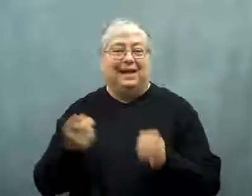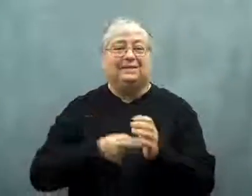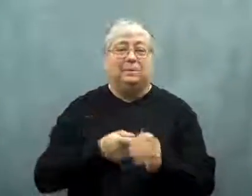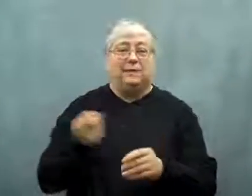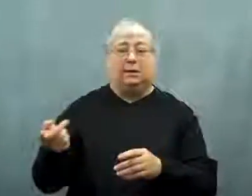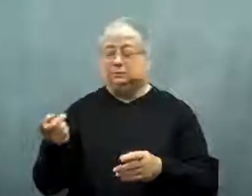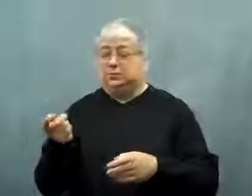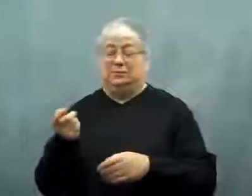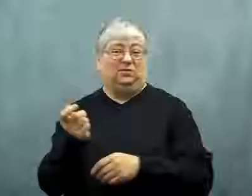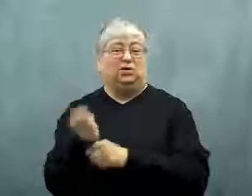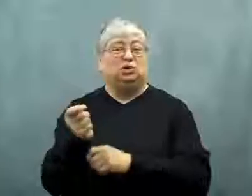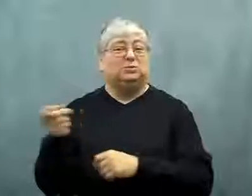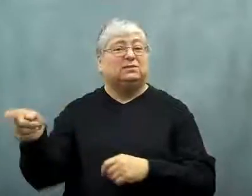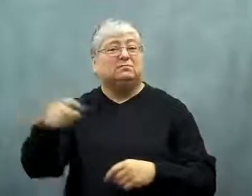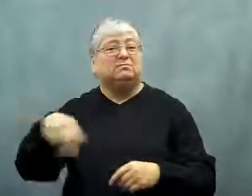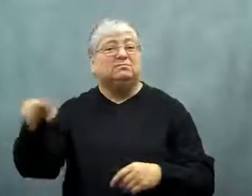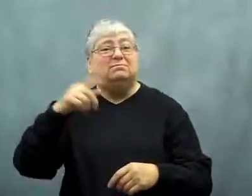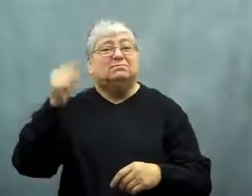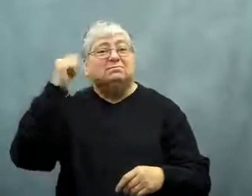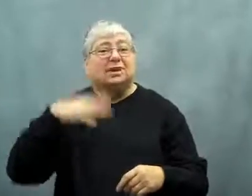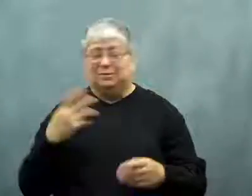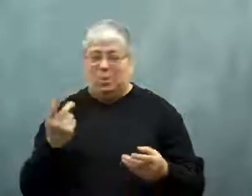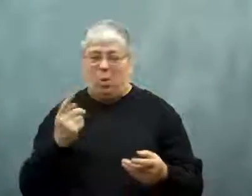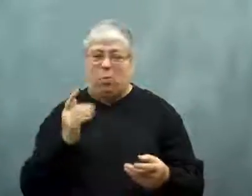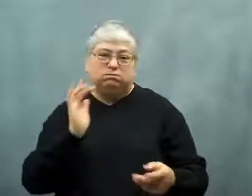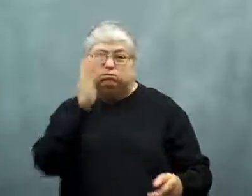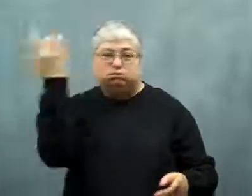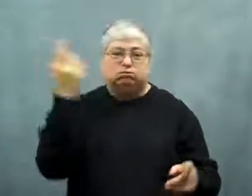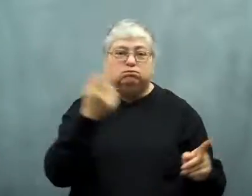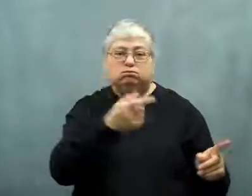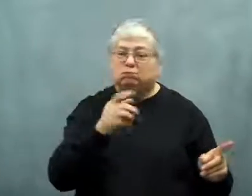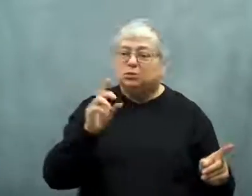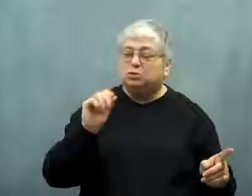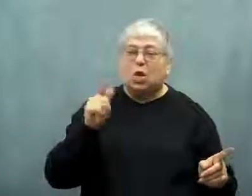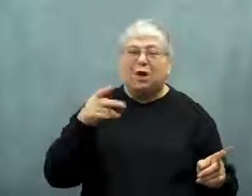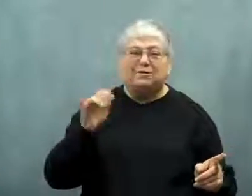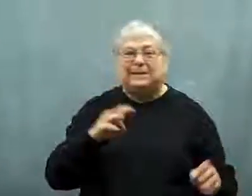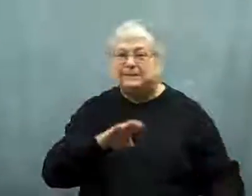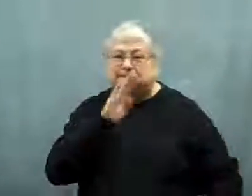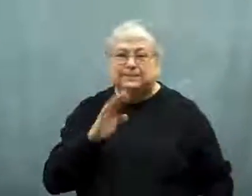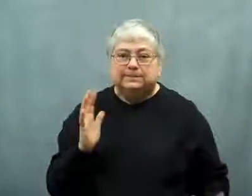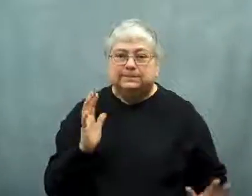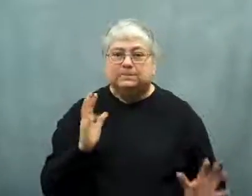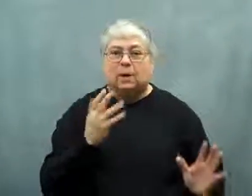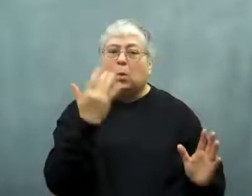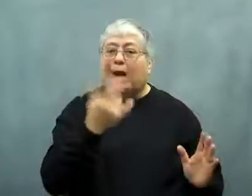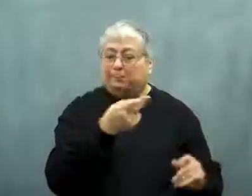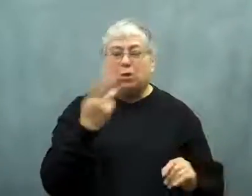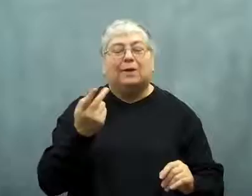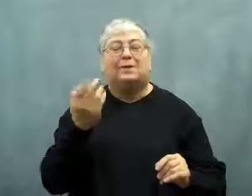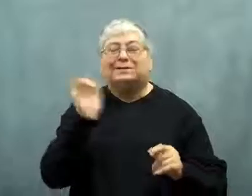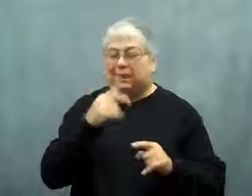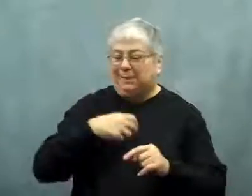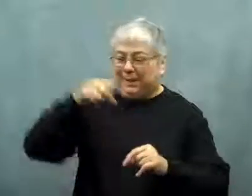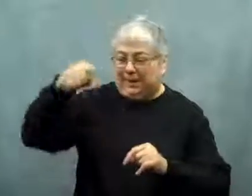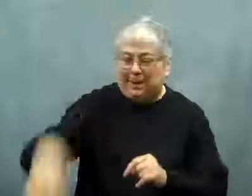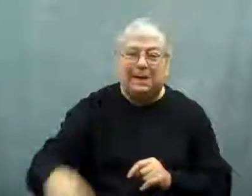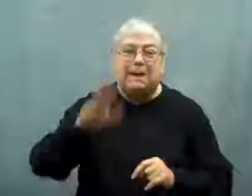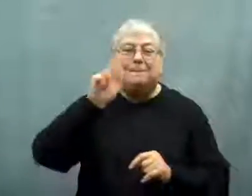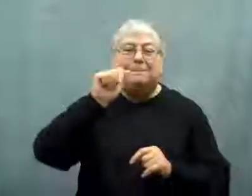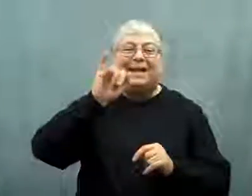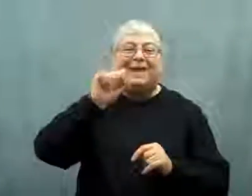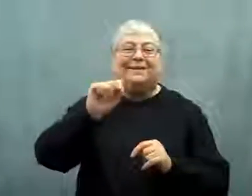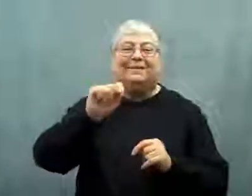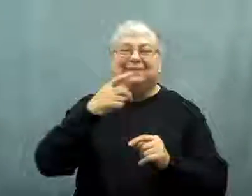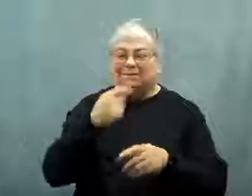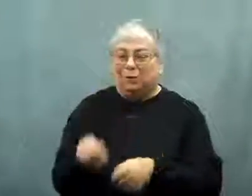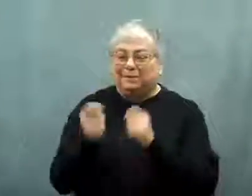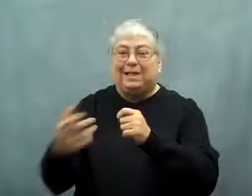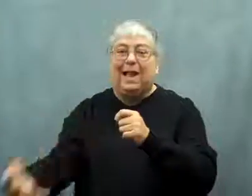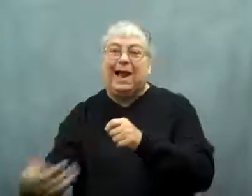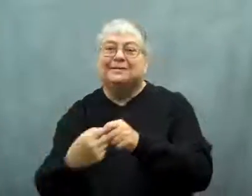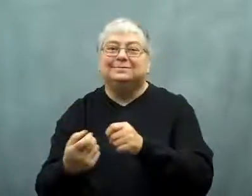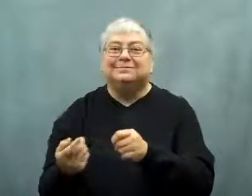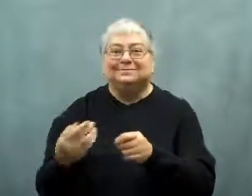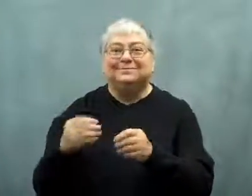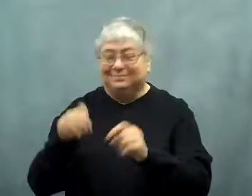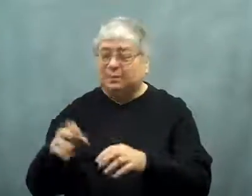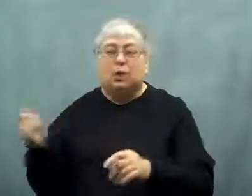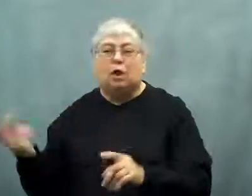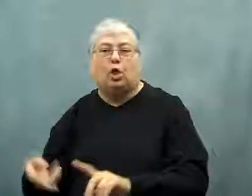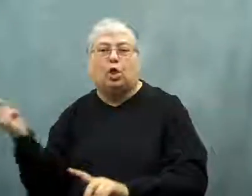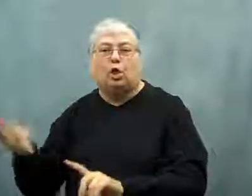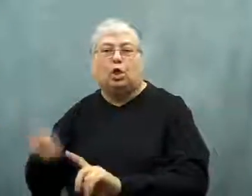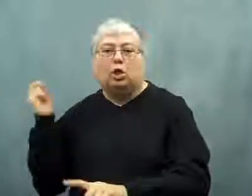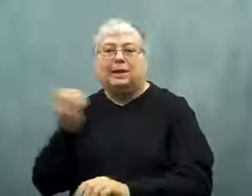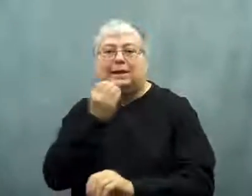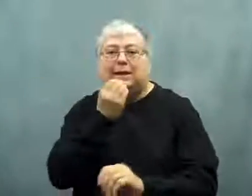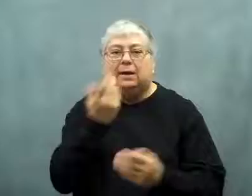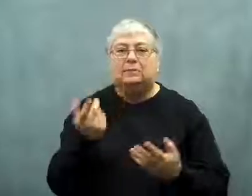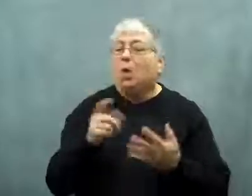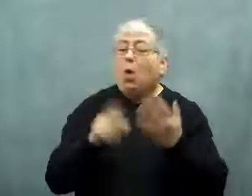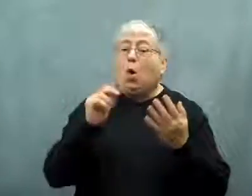The fishermen sometimes get angry because the dolphins steal their bait,